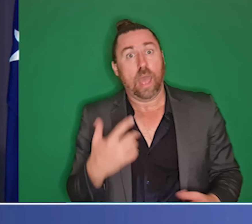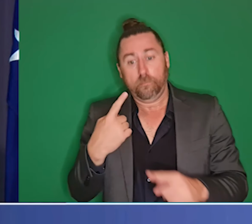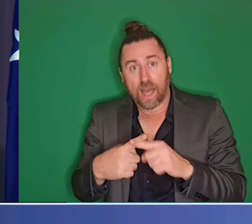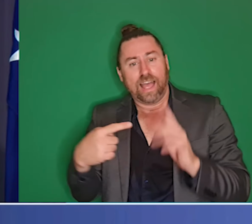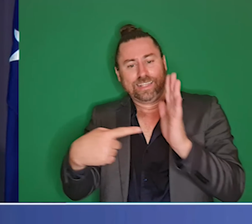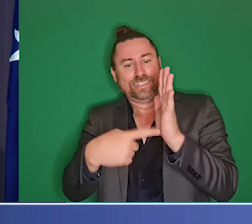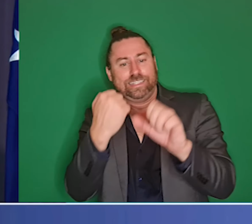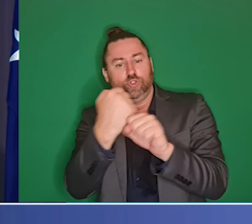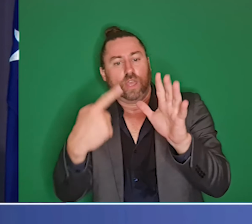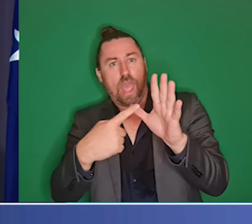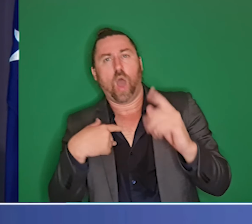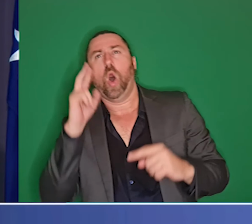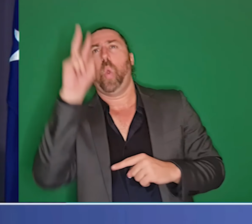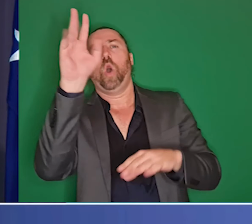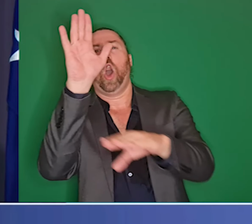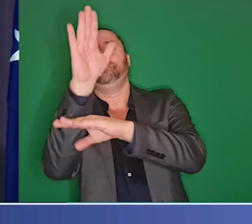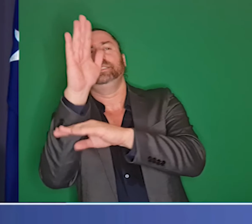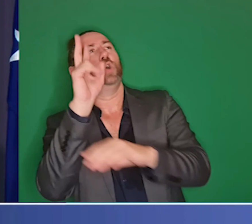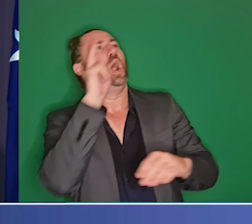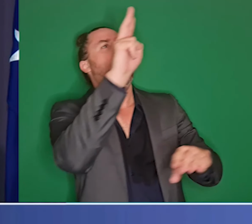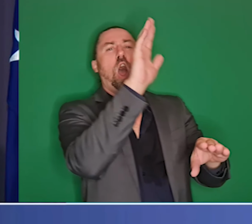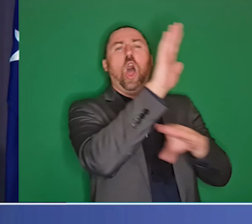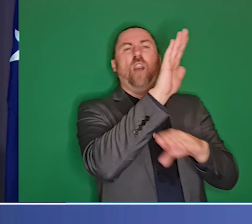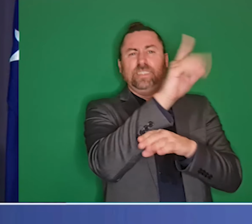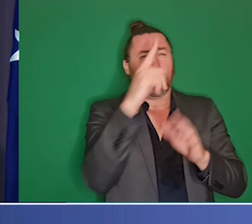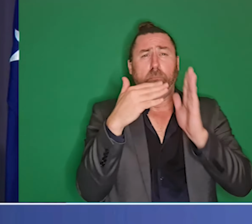So, we have the advantage of watching multiple millions of children